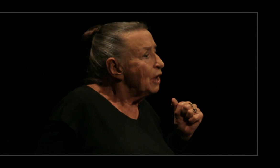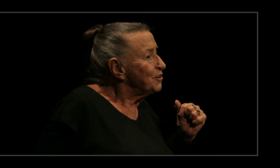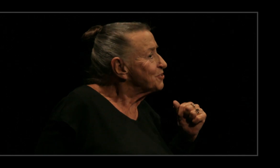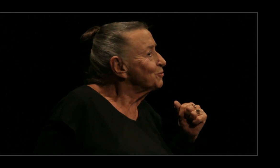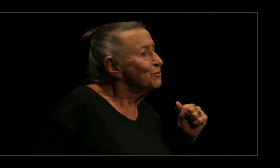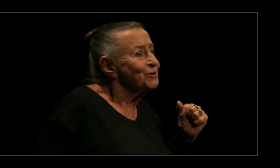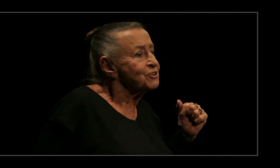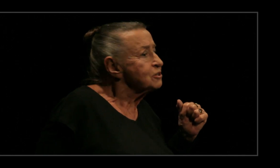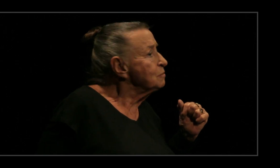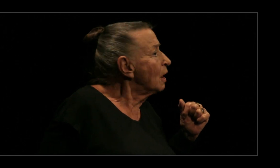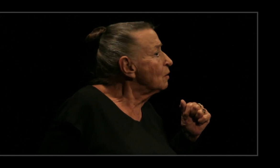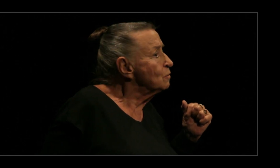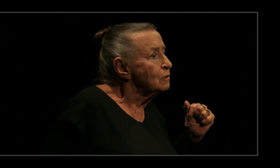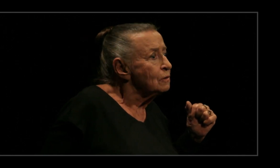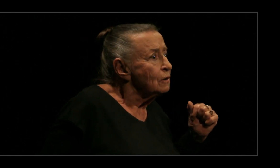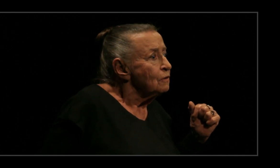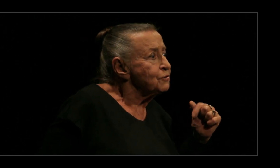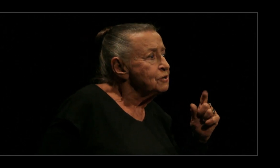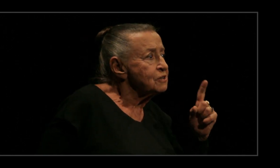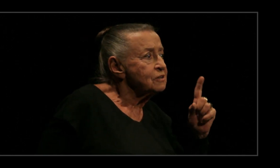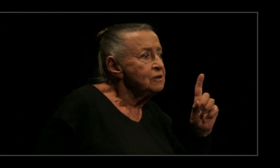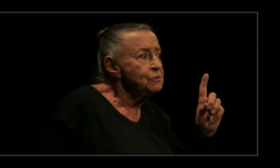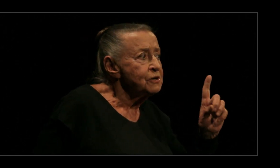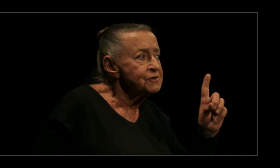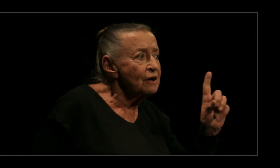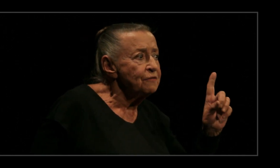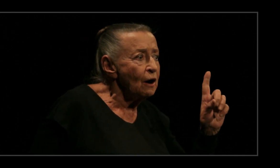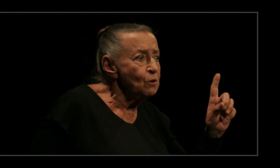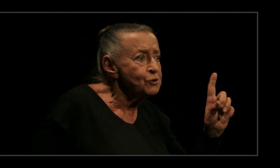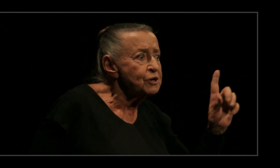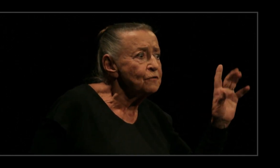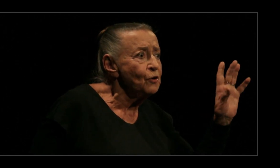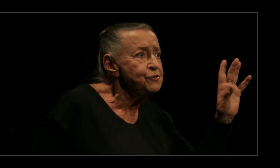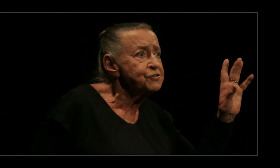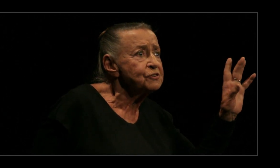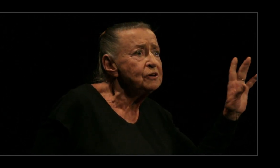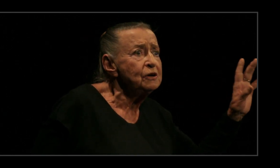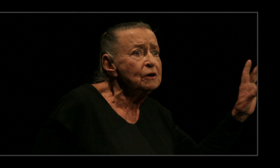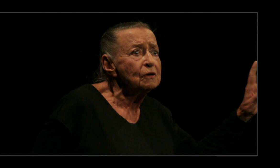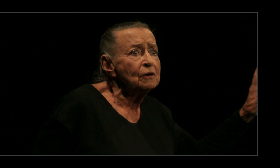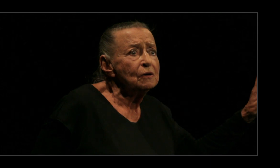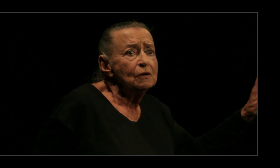the horn still in his hands; it sounded as if still played,